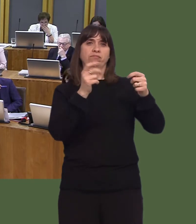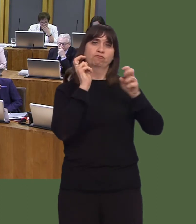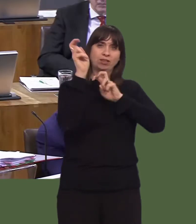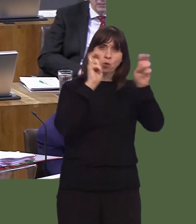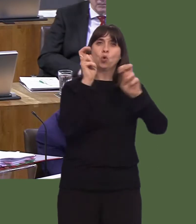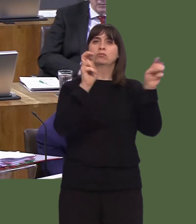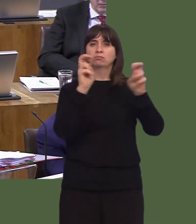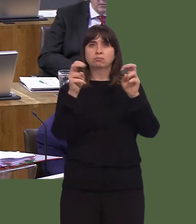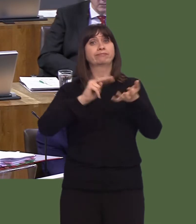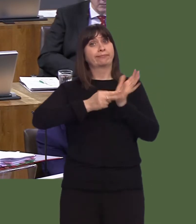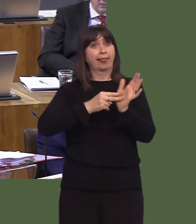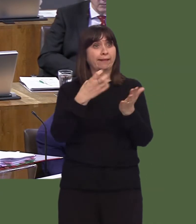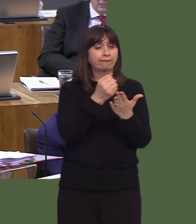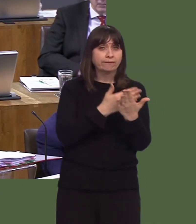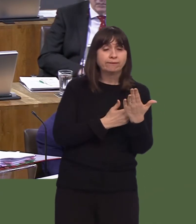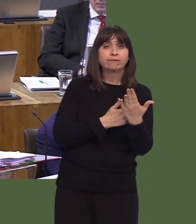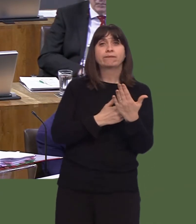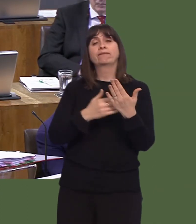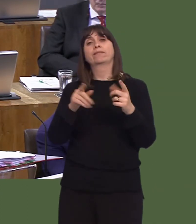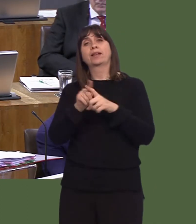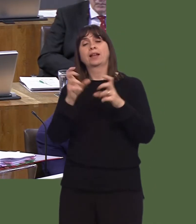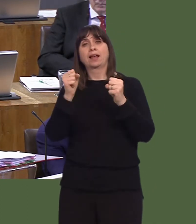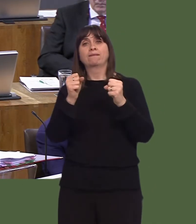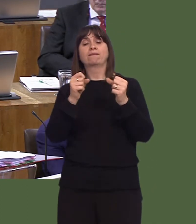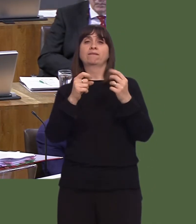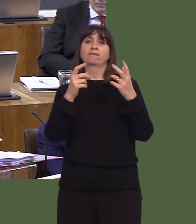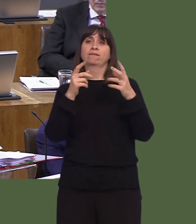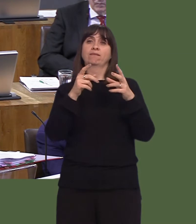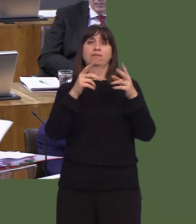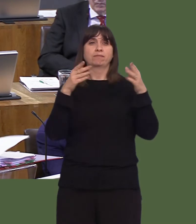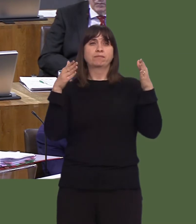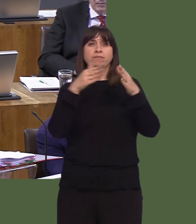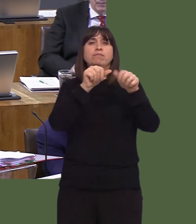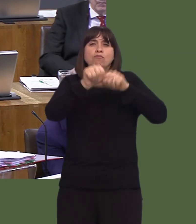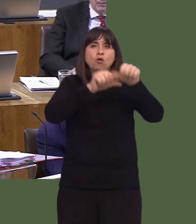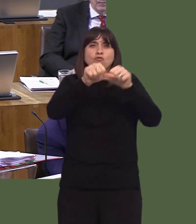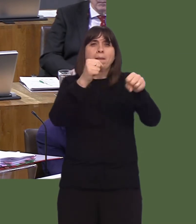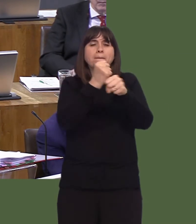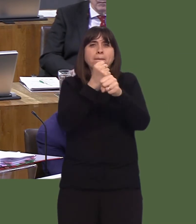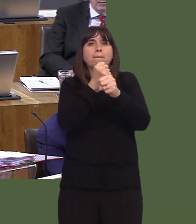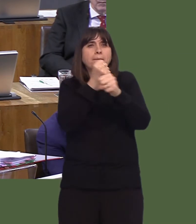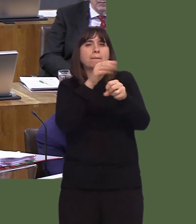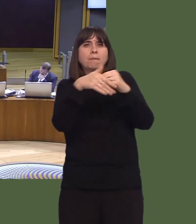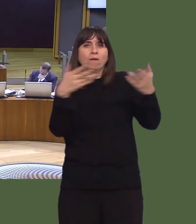We are also addressing pinch points on the trunk road network through a dedicated programme. Neil Hamilton AM: I thank the First Minister for that reply.